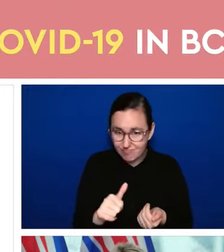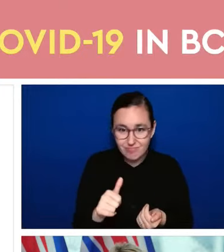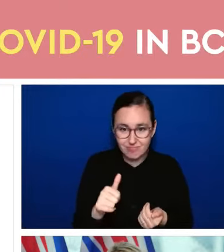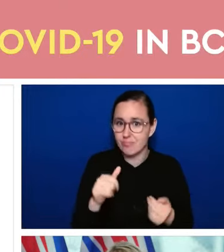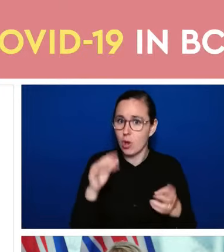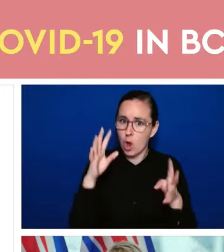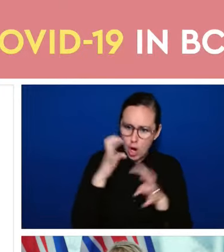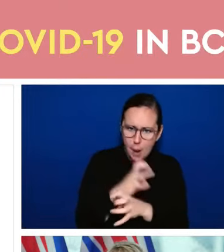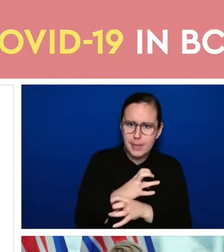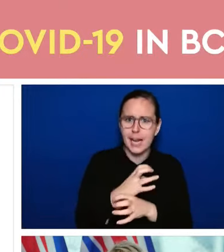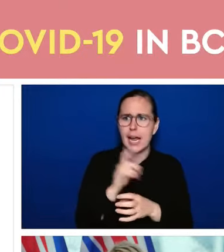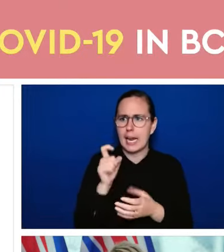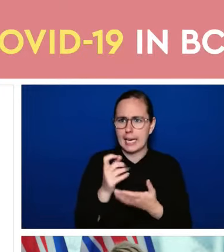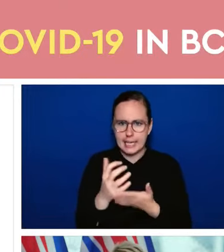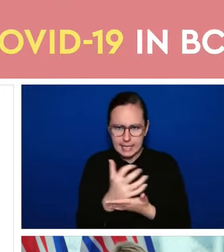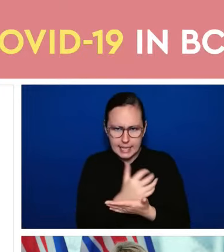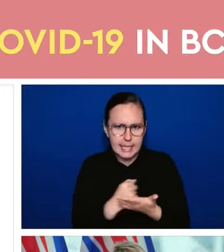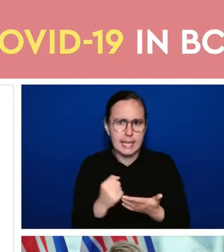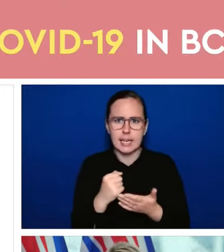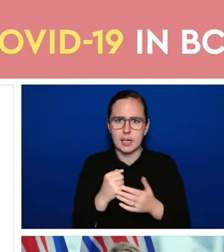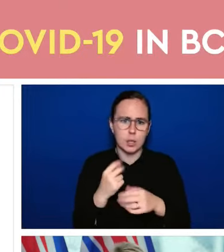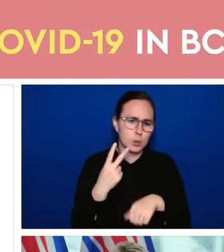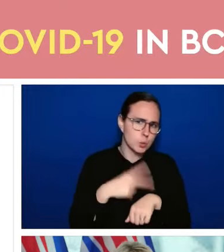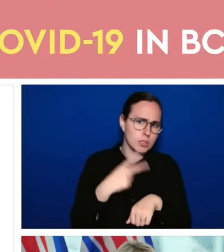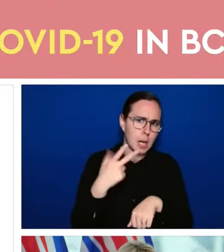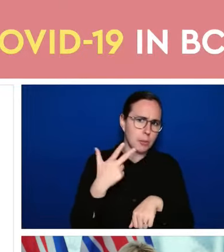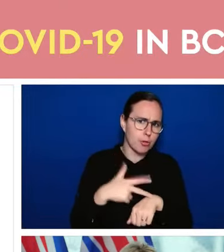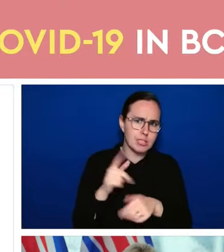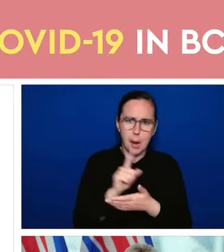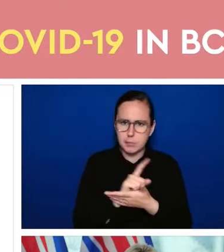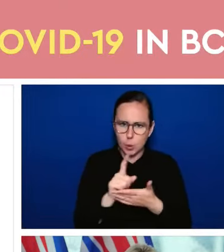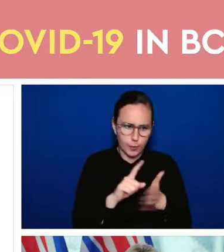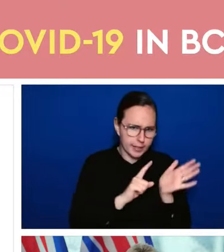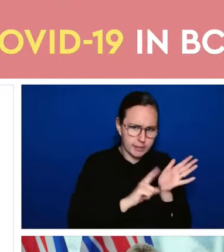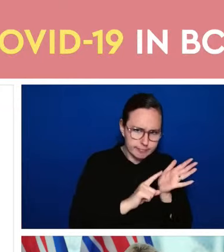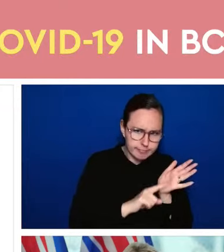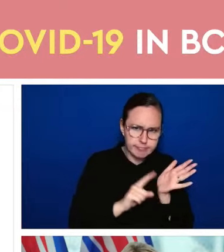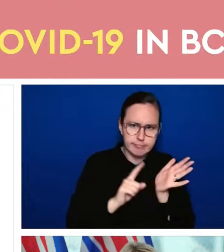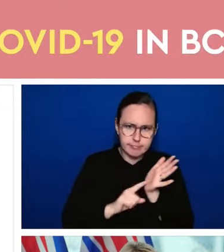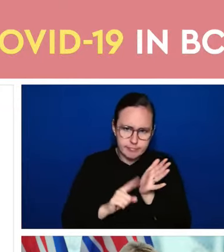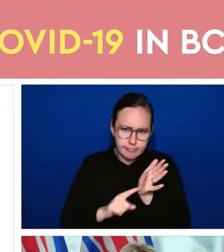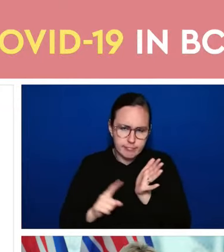what's happening because things can be influenced by range by. A